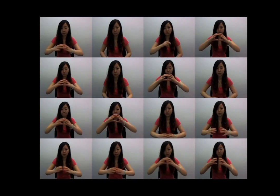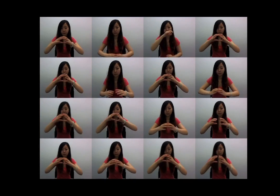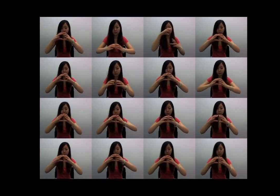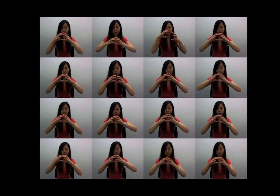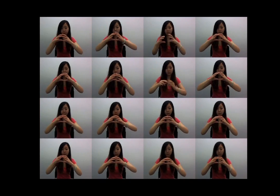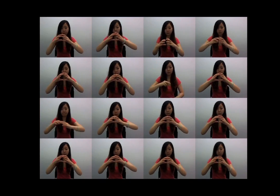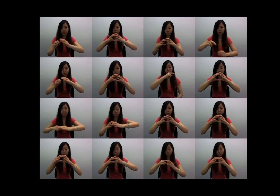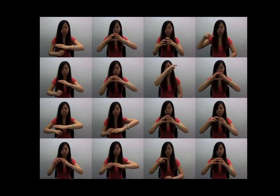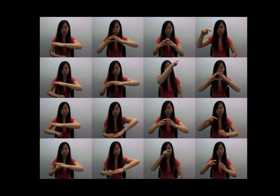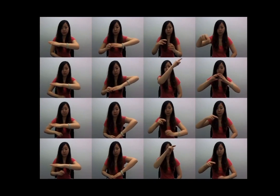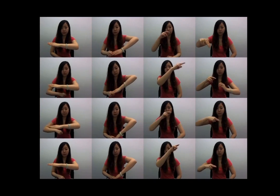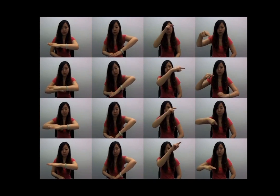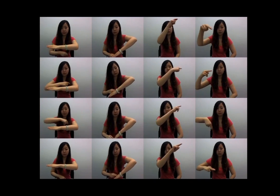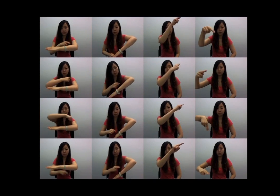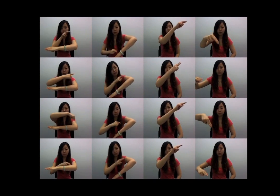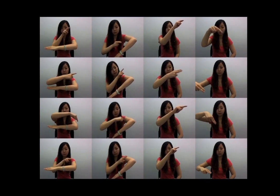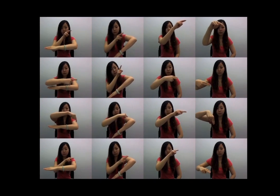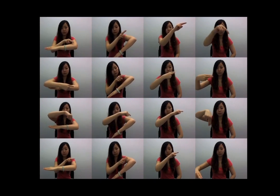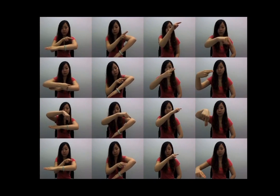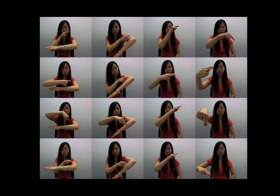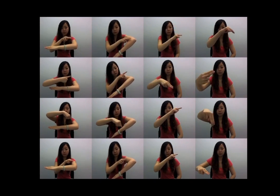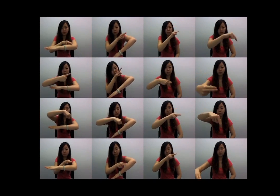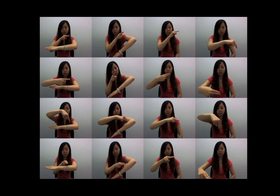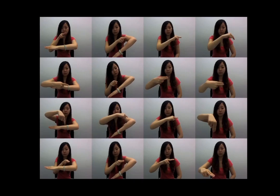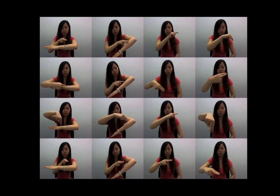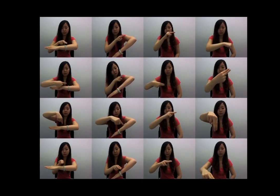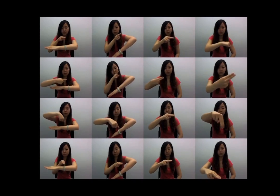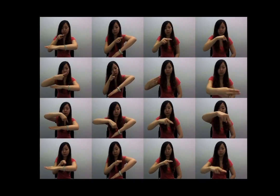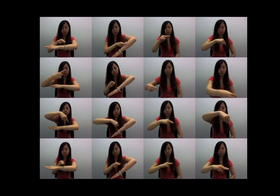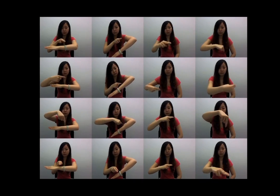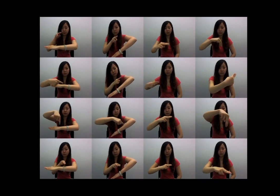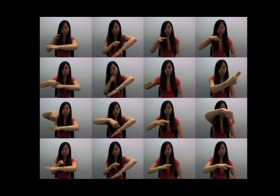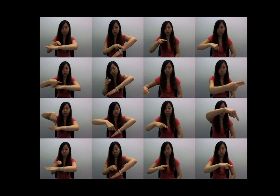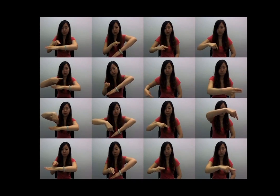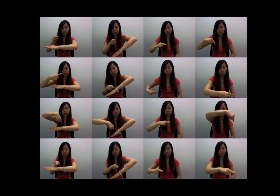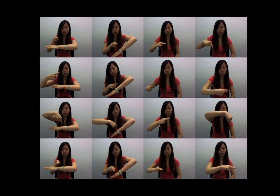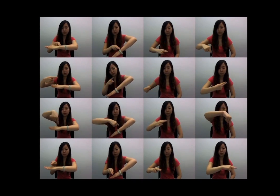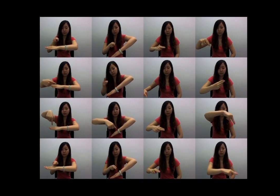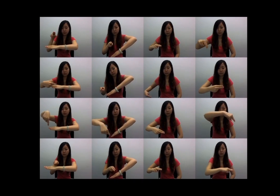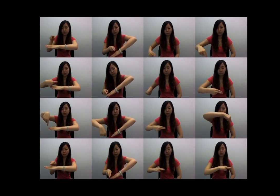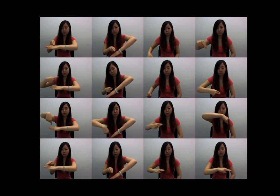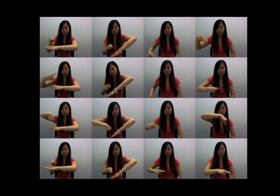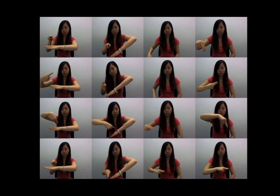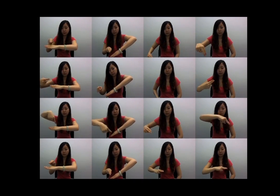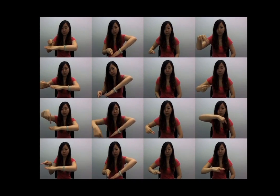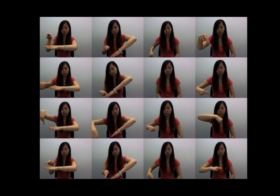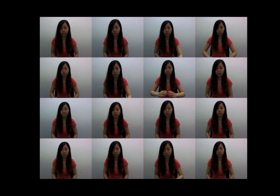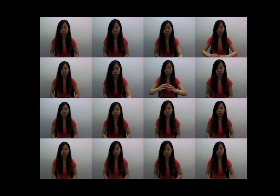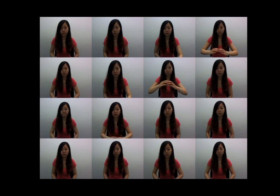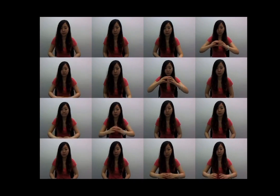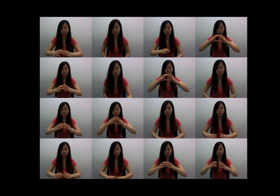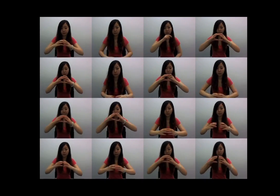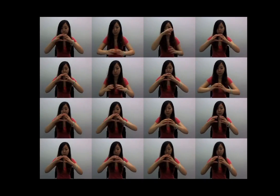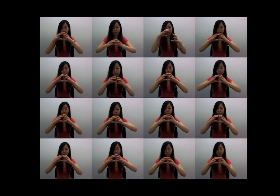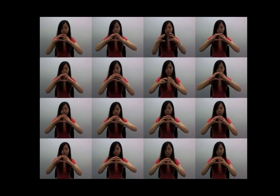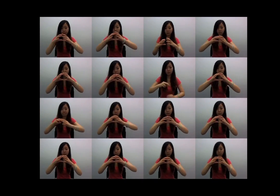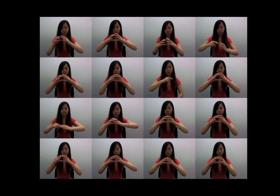Now, it's looking much more systematic. There is, if you look at handshake for